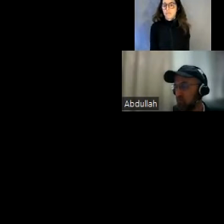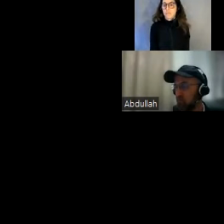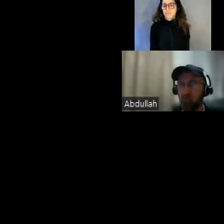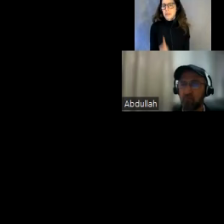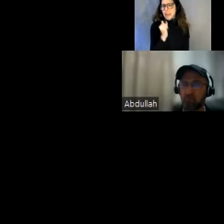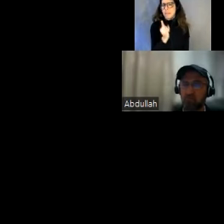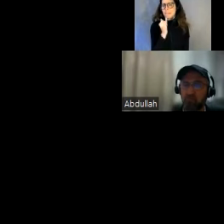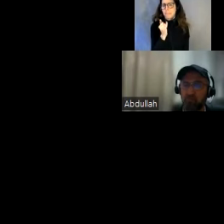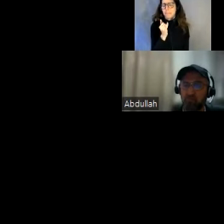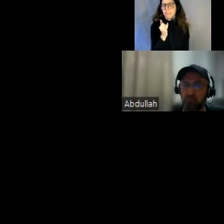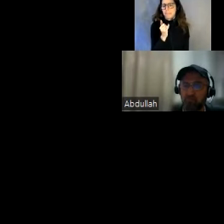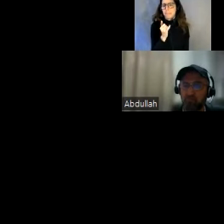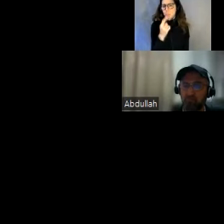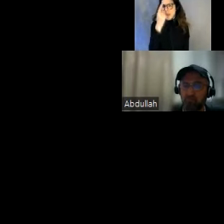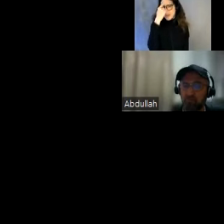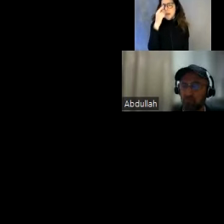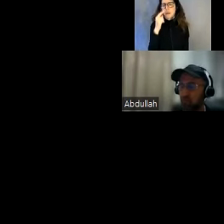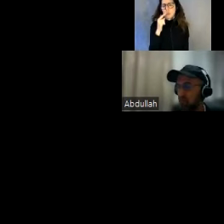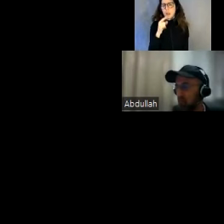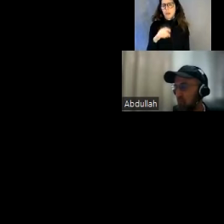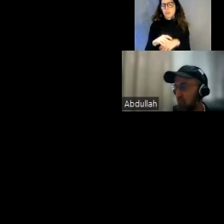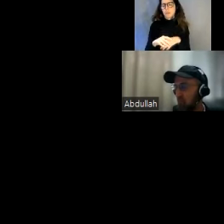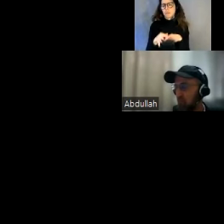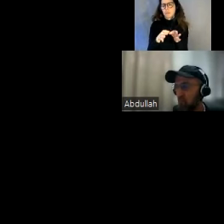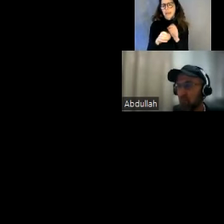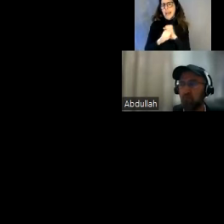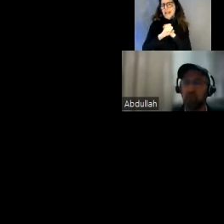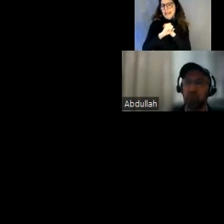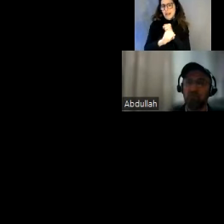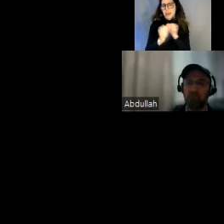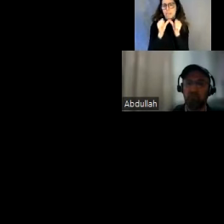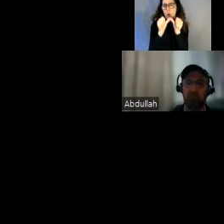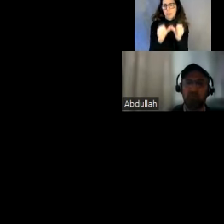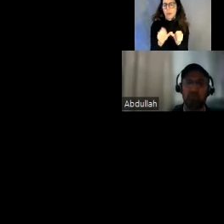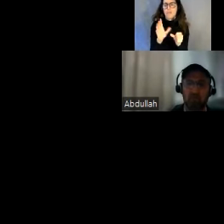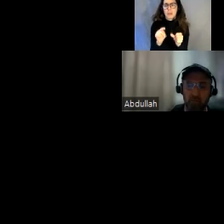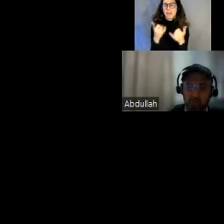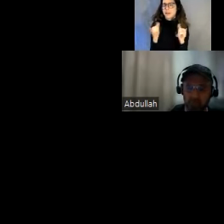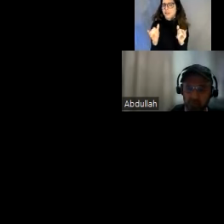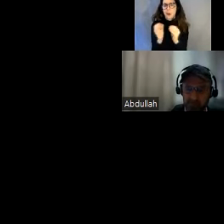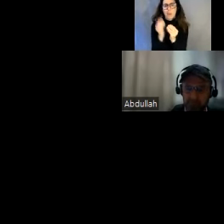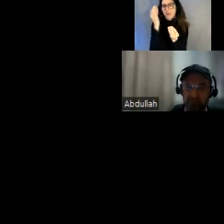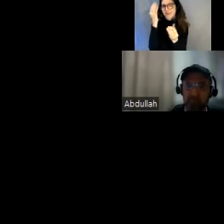Leon can add anybody more on that » SPEAKER: I don't have any to add. To the best of our